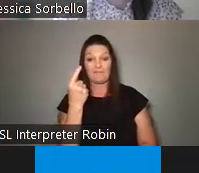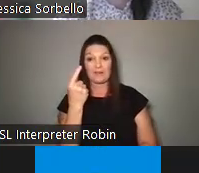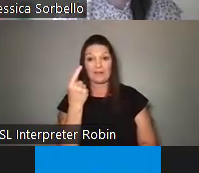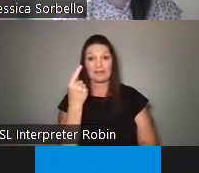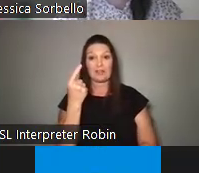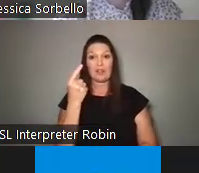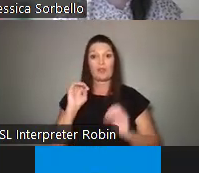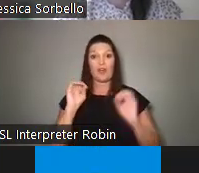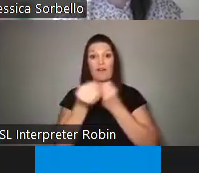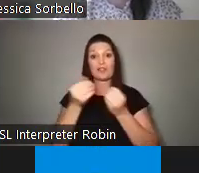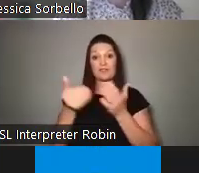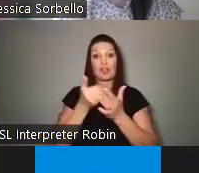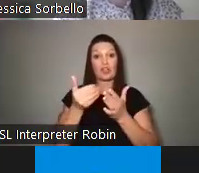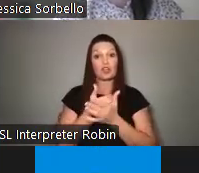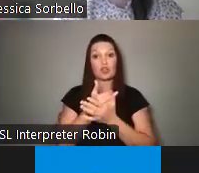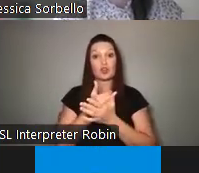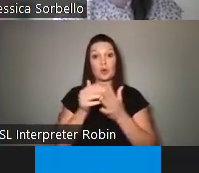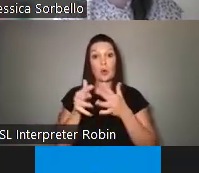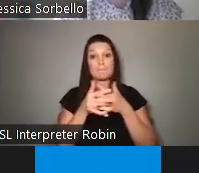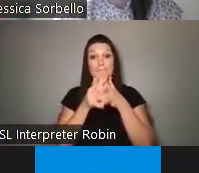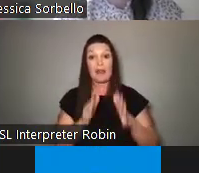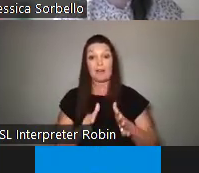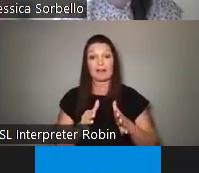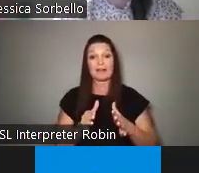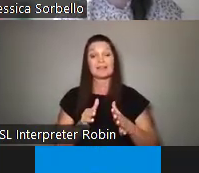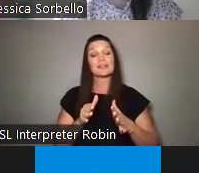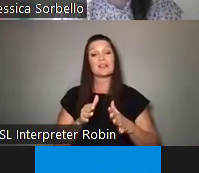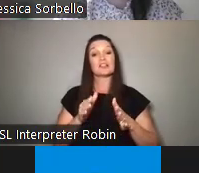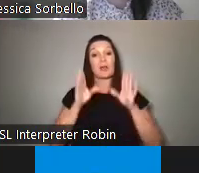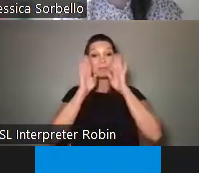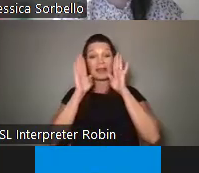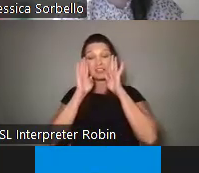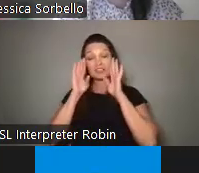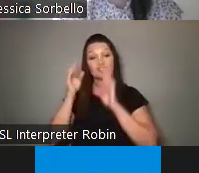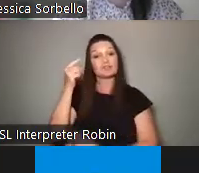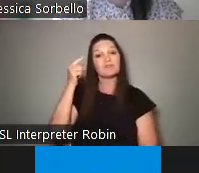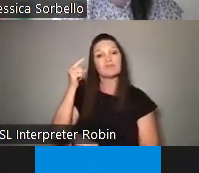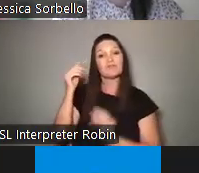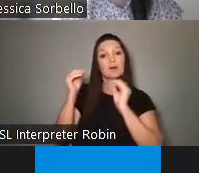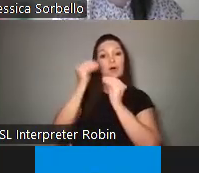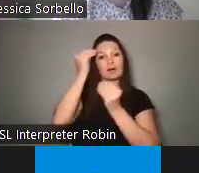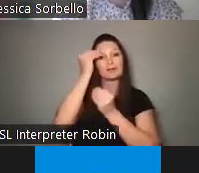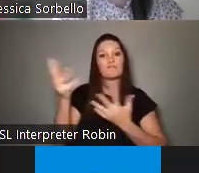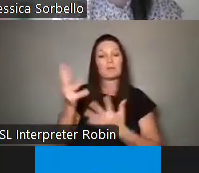more questions